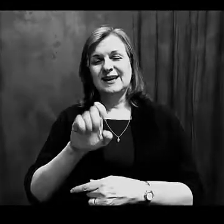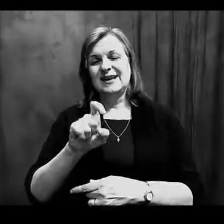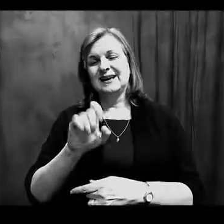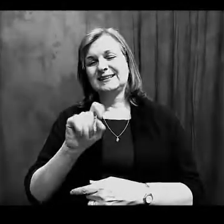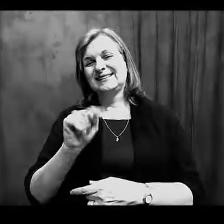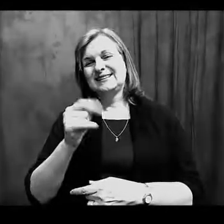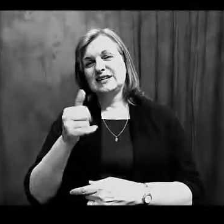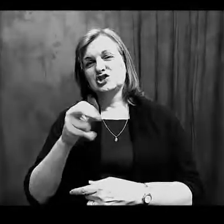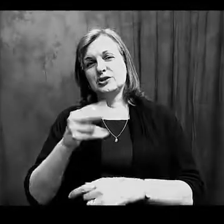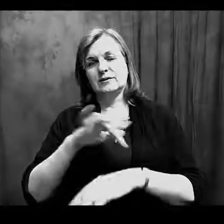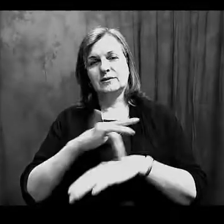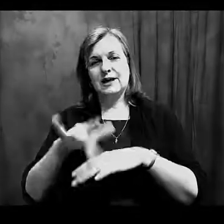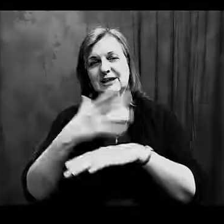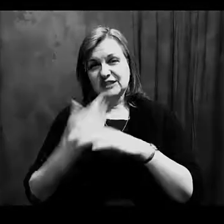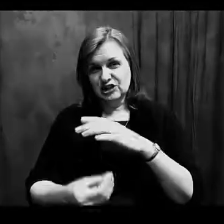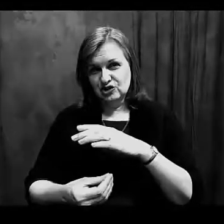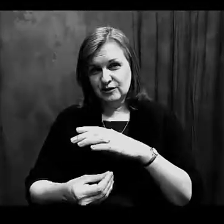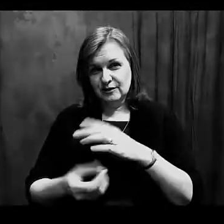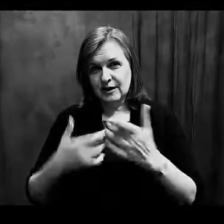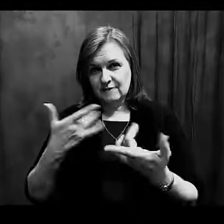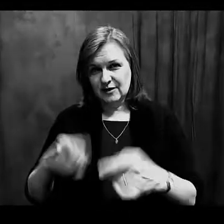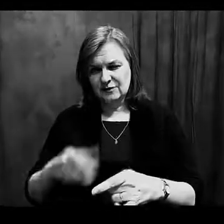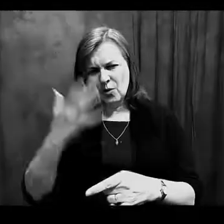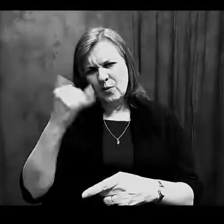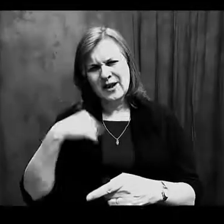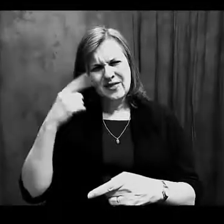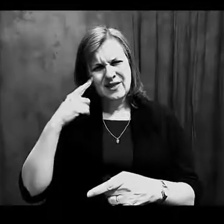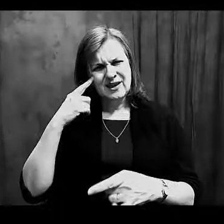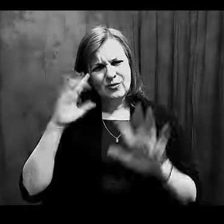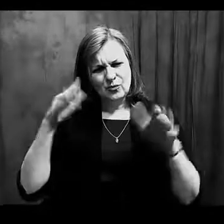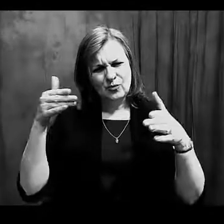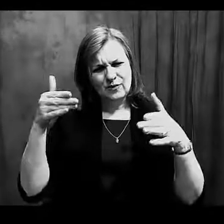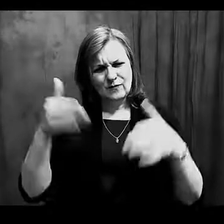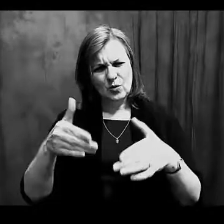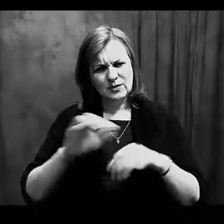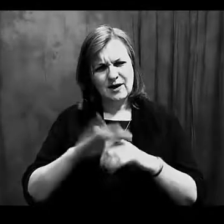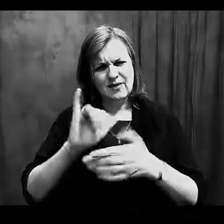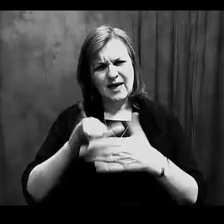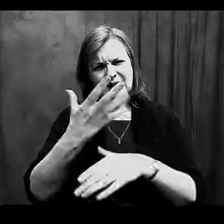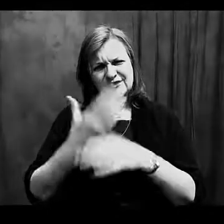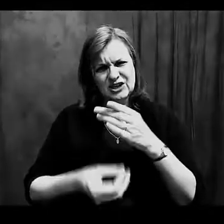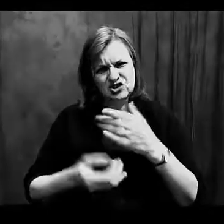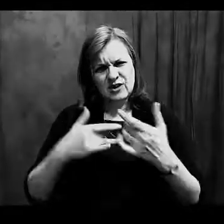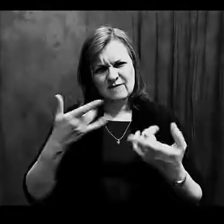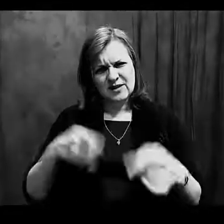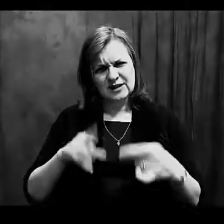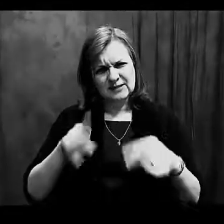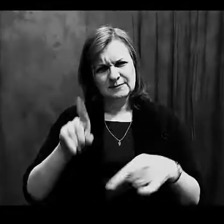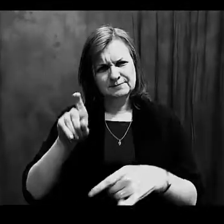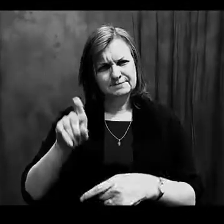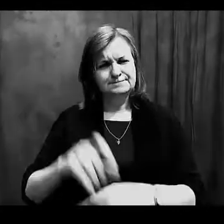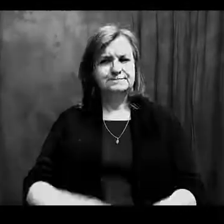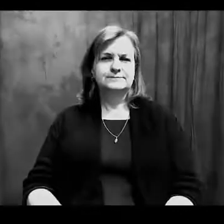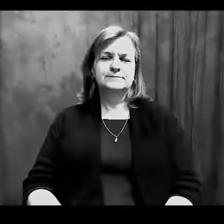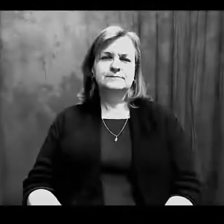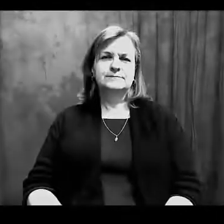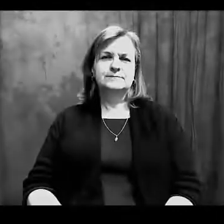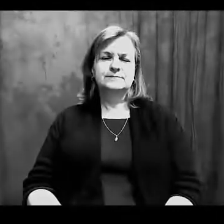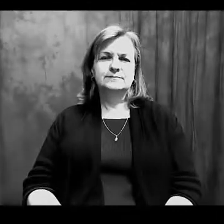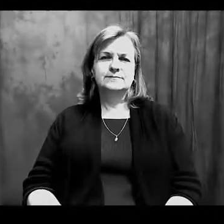why do you think we would focus on extinction events?